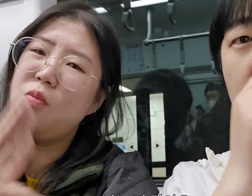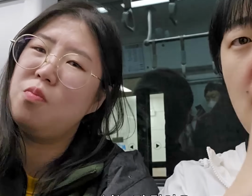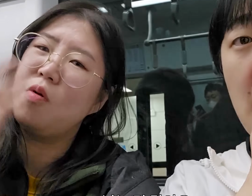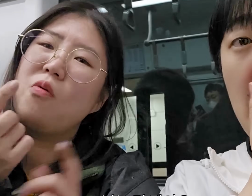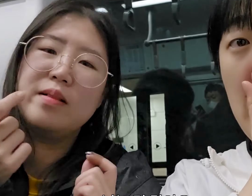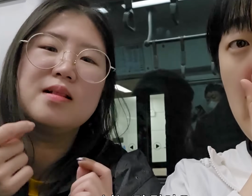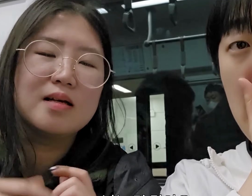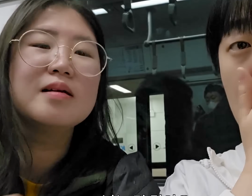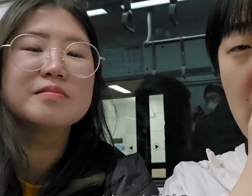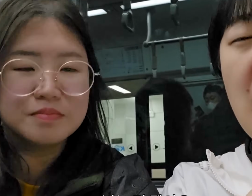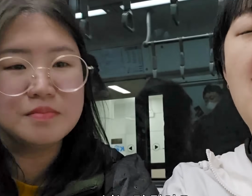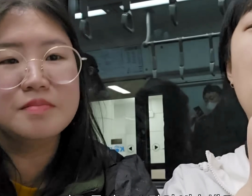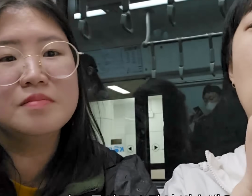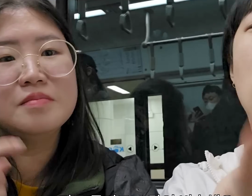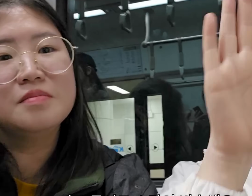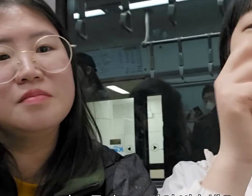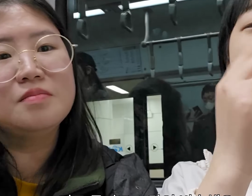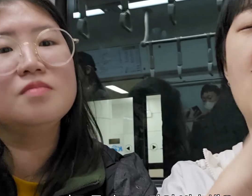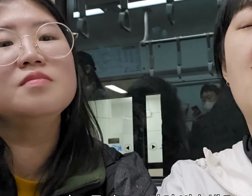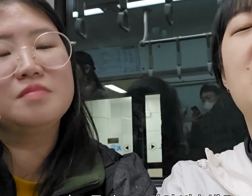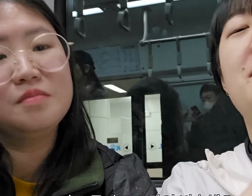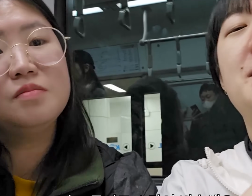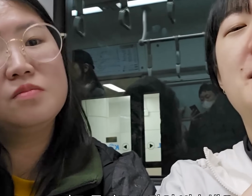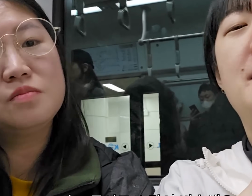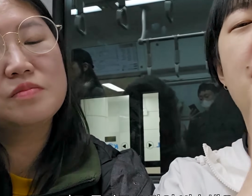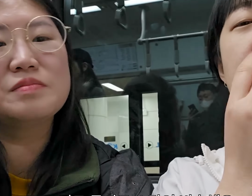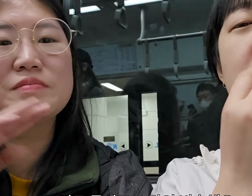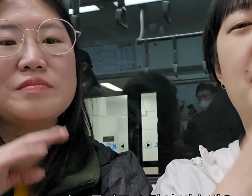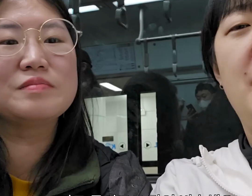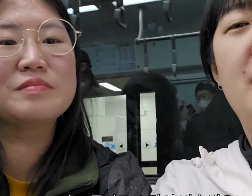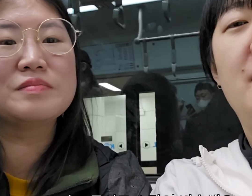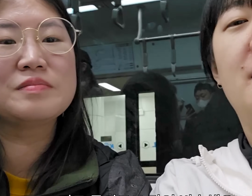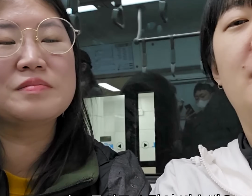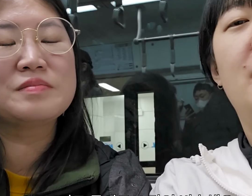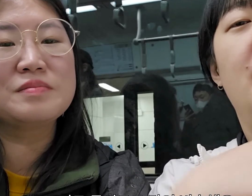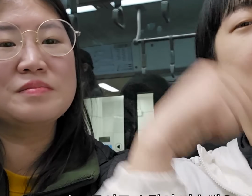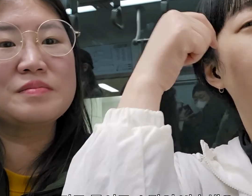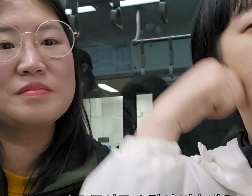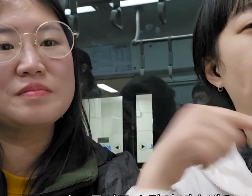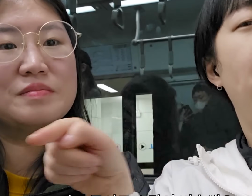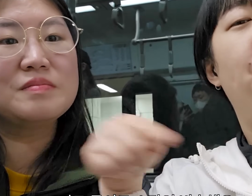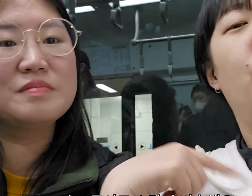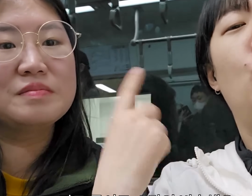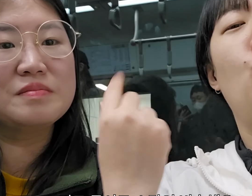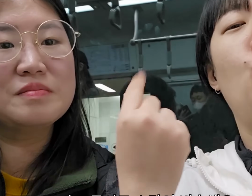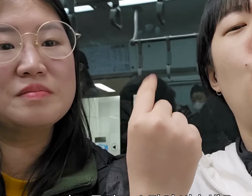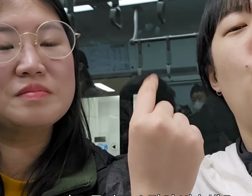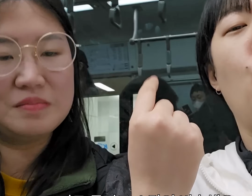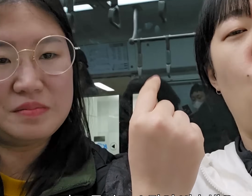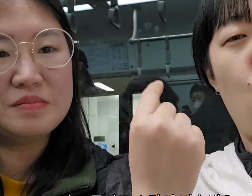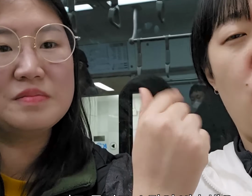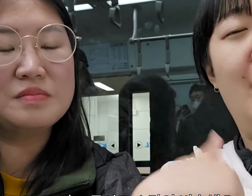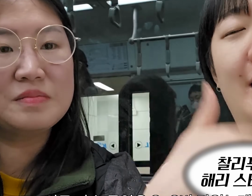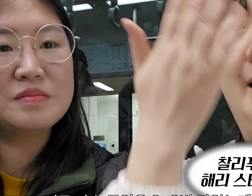I agree—definitely more than that. My thoughts on the concert are pretty much the same.